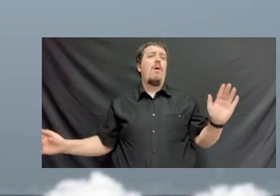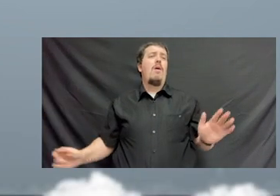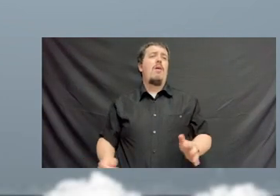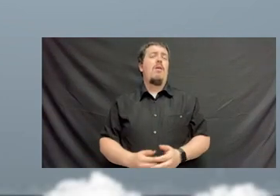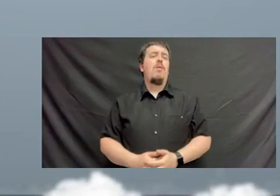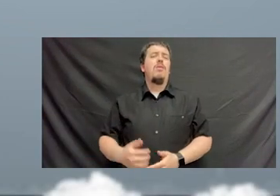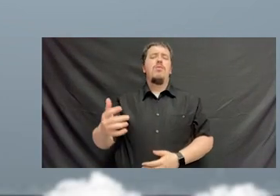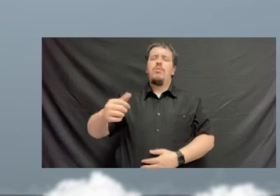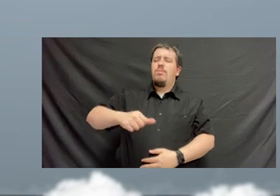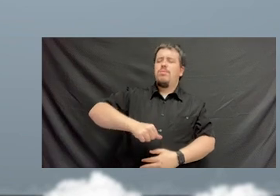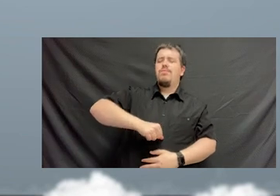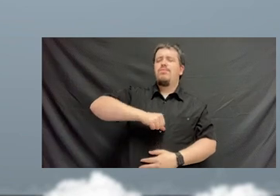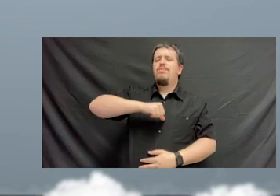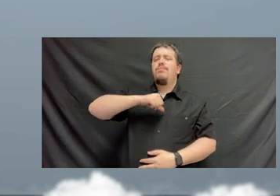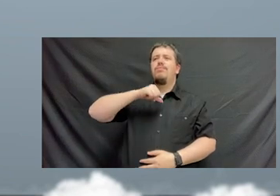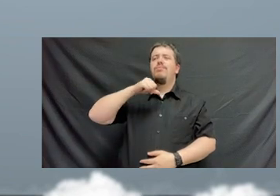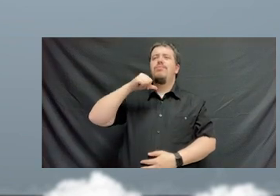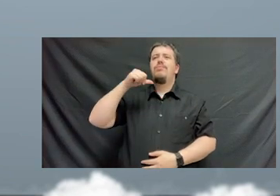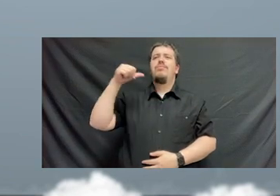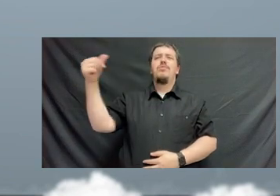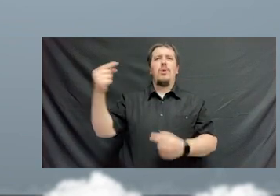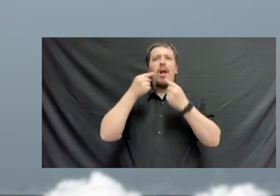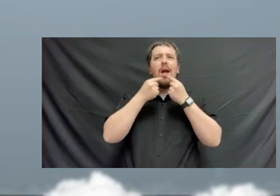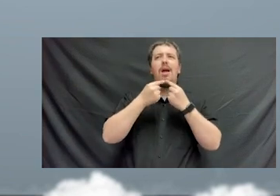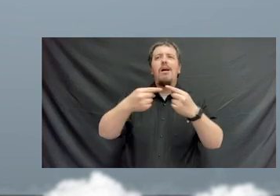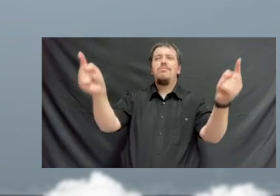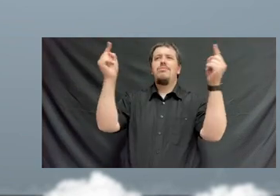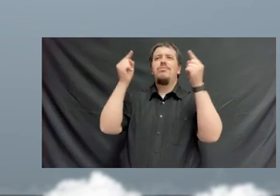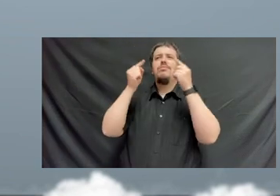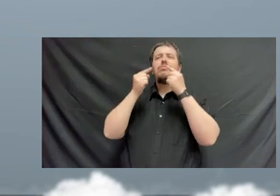What so proudly we hailed